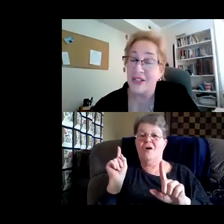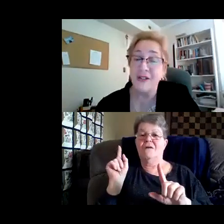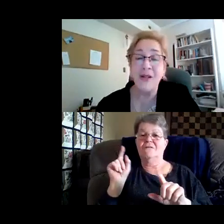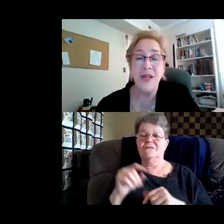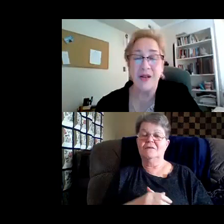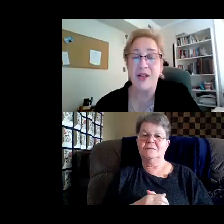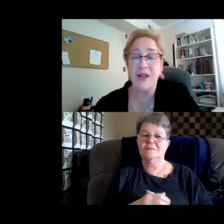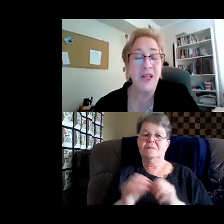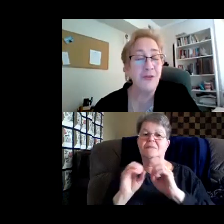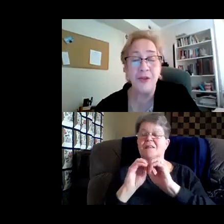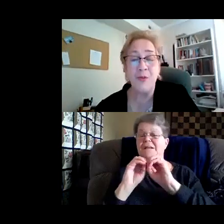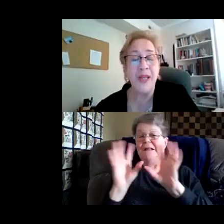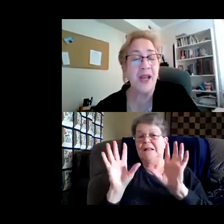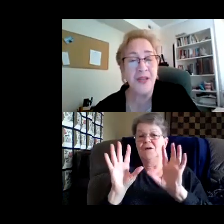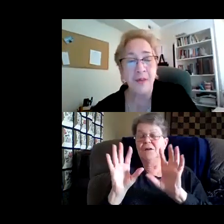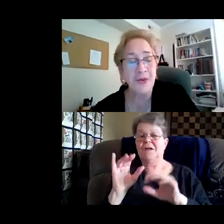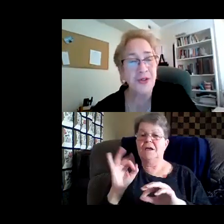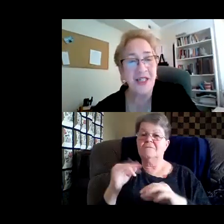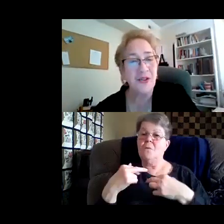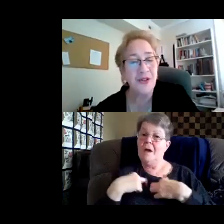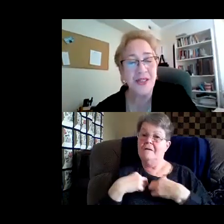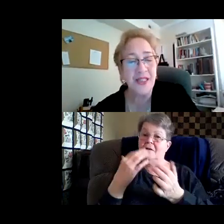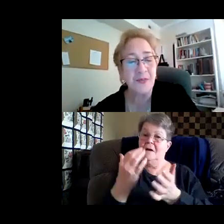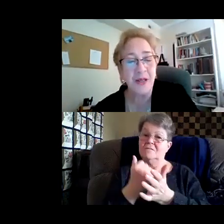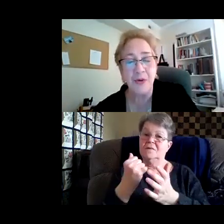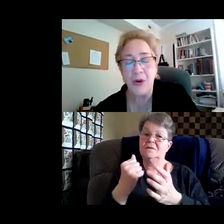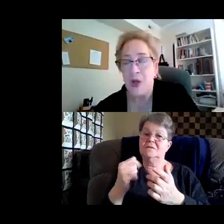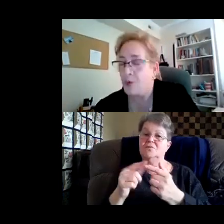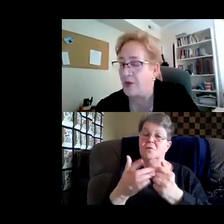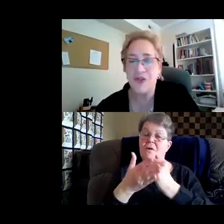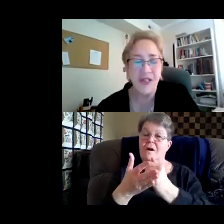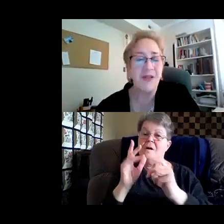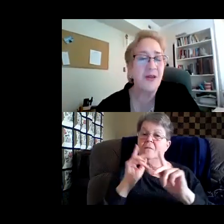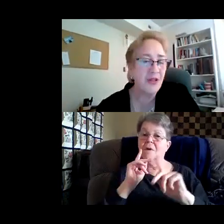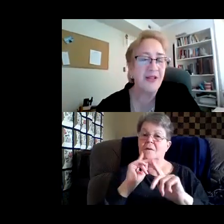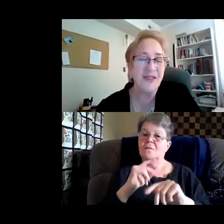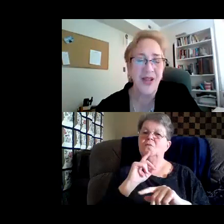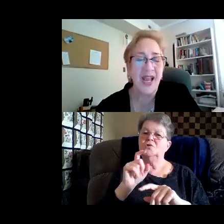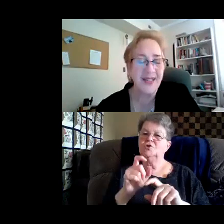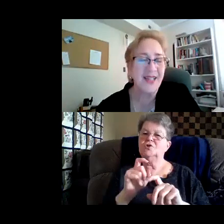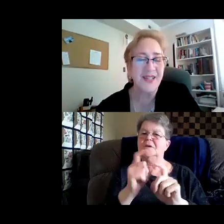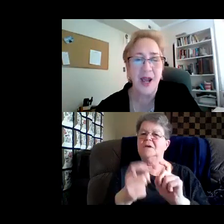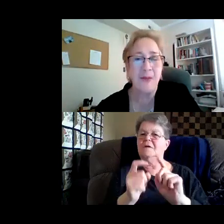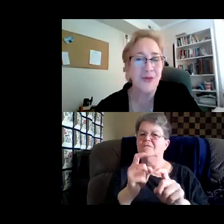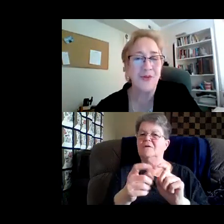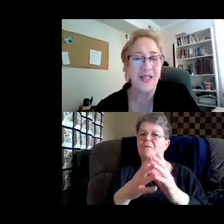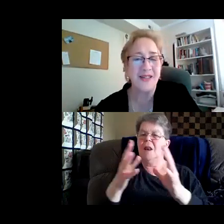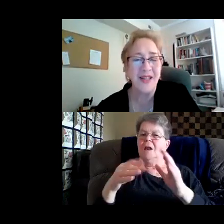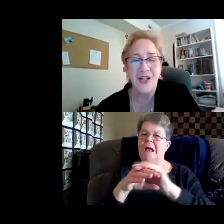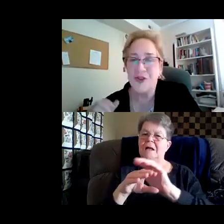Clearly we, you know, if we have the opportunity to assist people, we should give them lots of access to opportunities